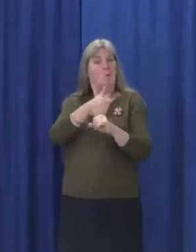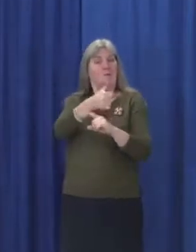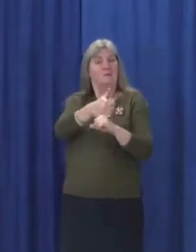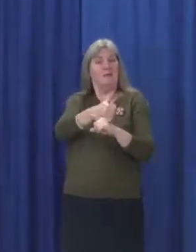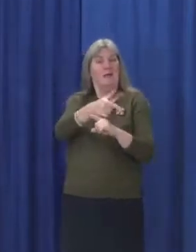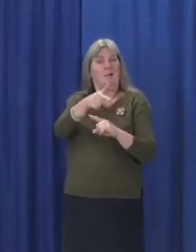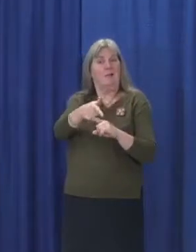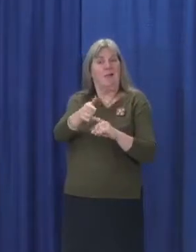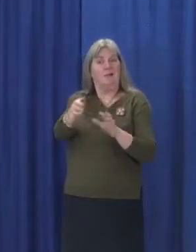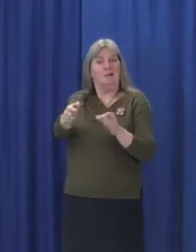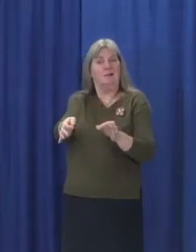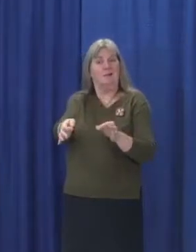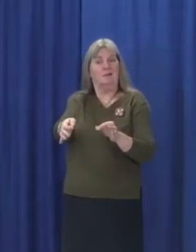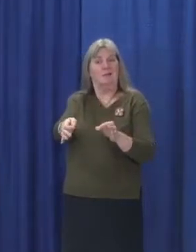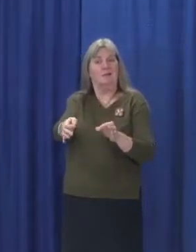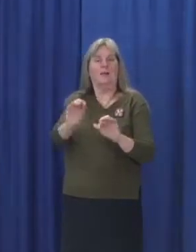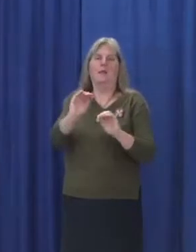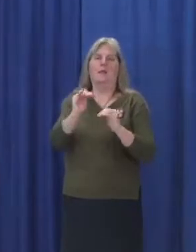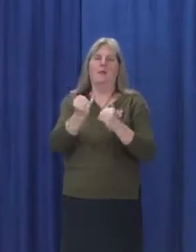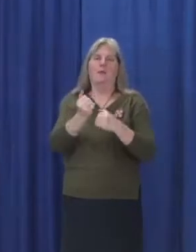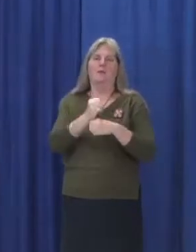the spread and our government is